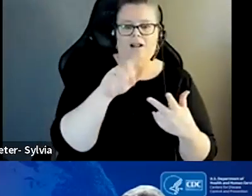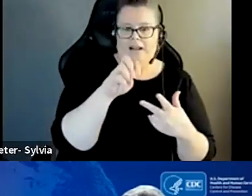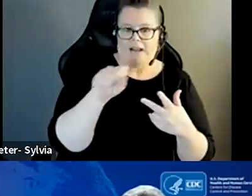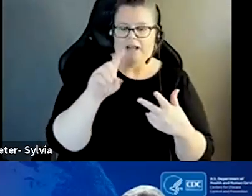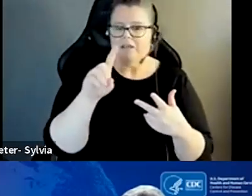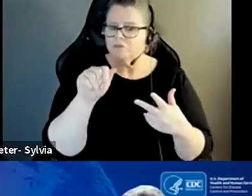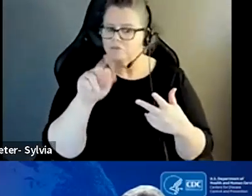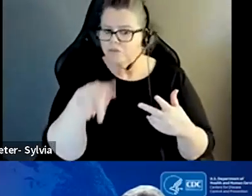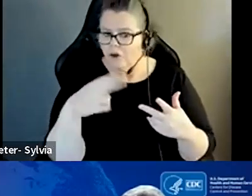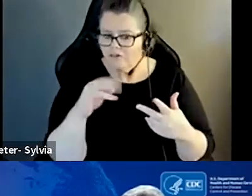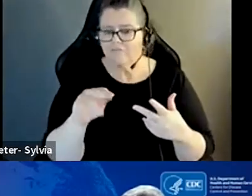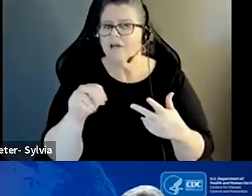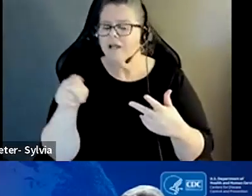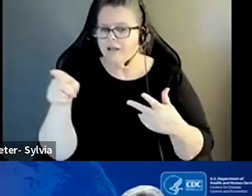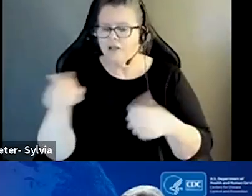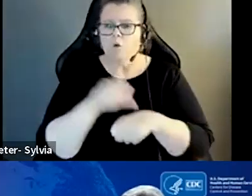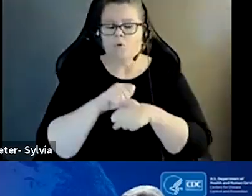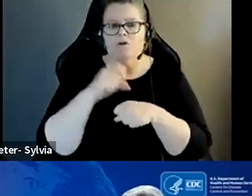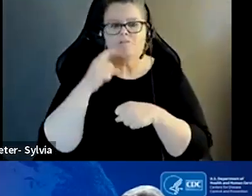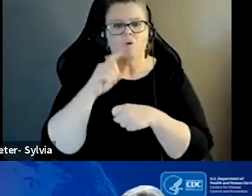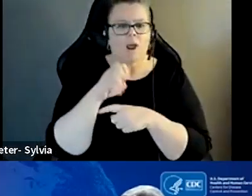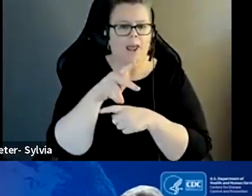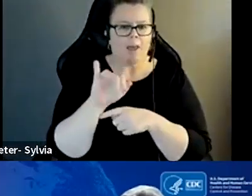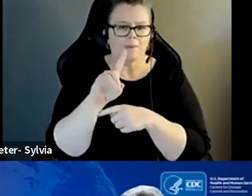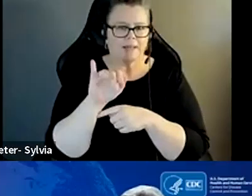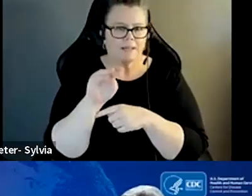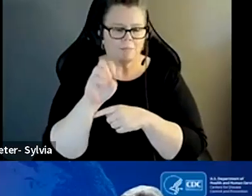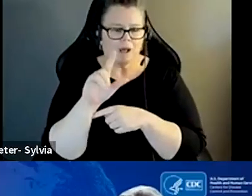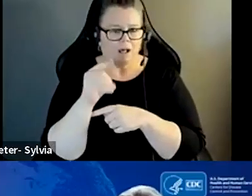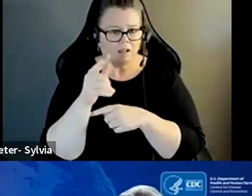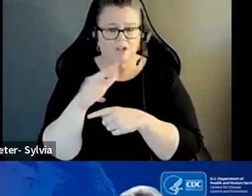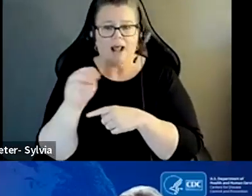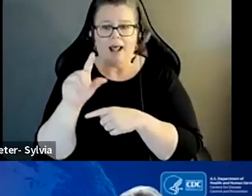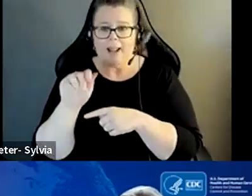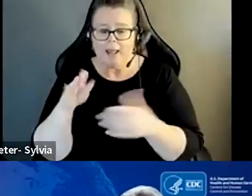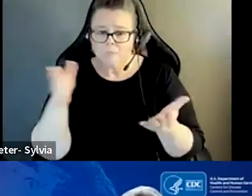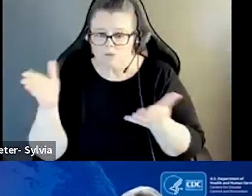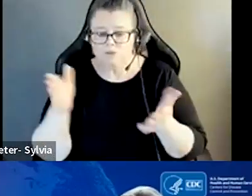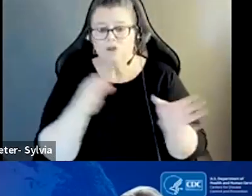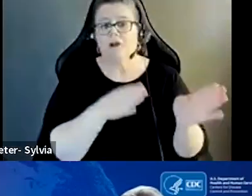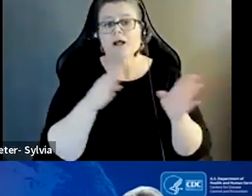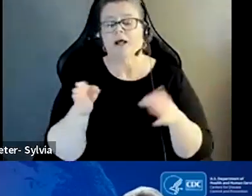Epidemiology and Laboratory Services, Leandro Mena as the director of the Division of STD Prevention,